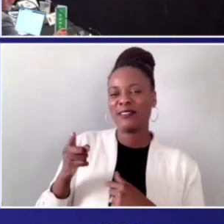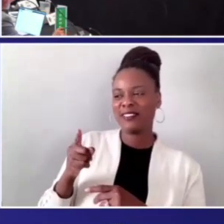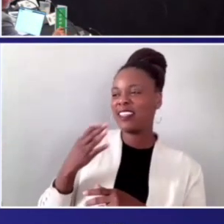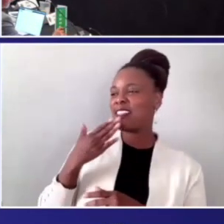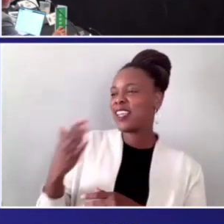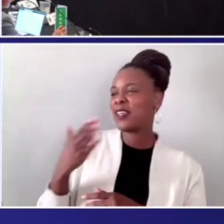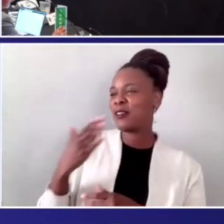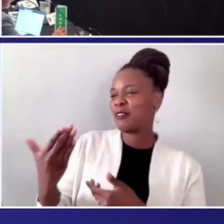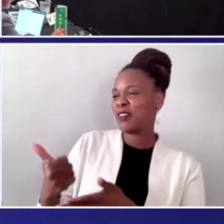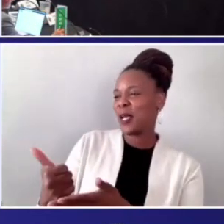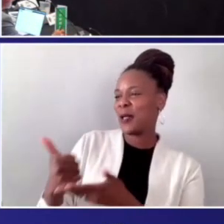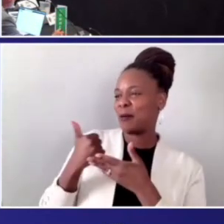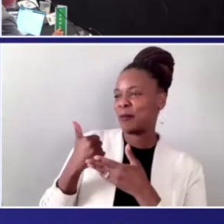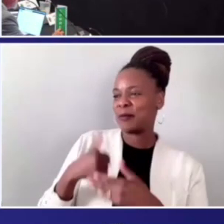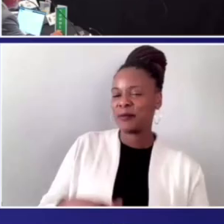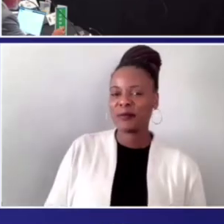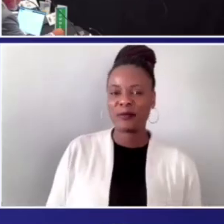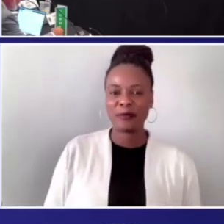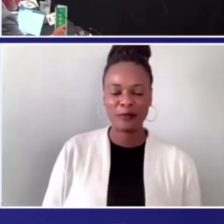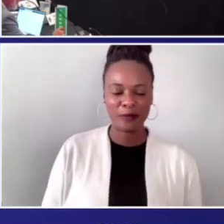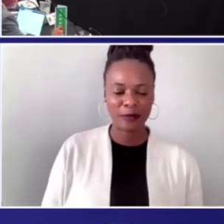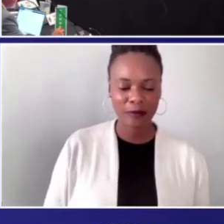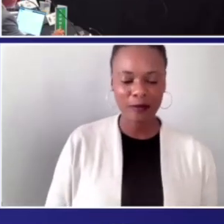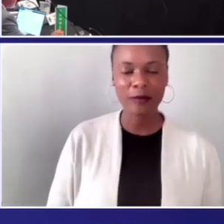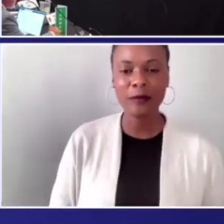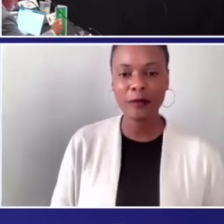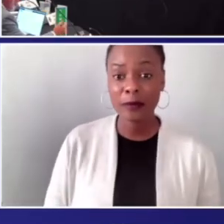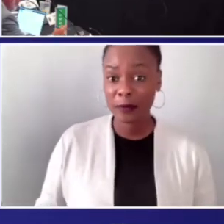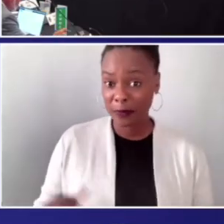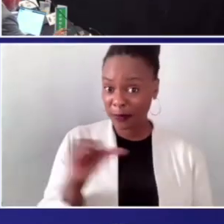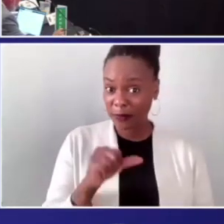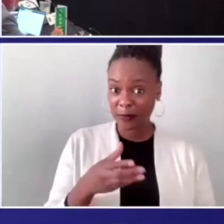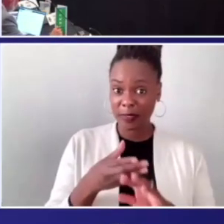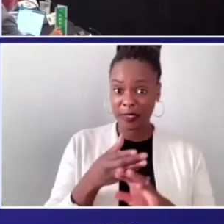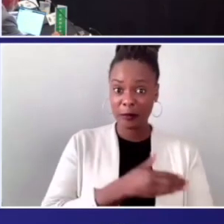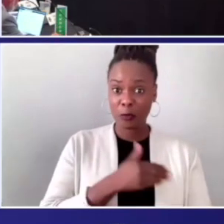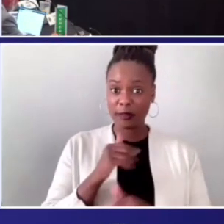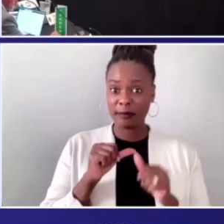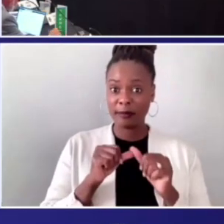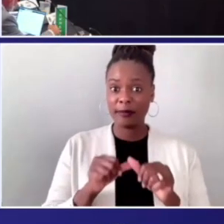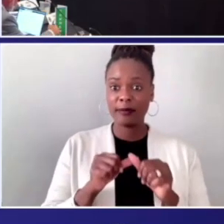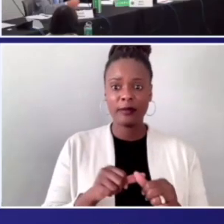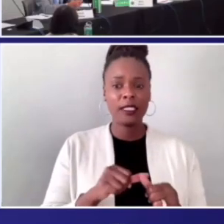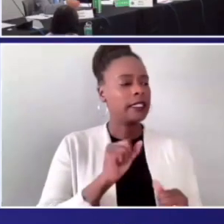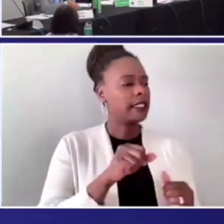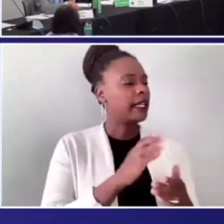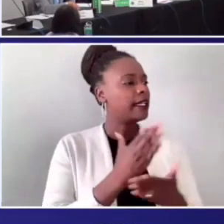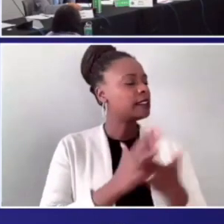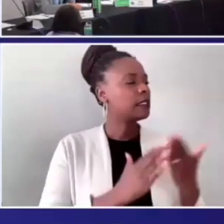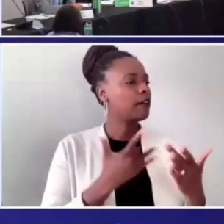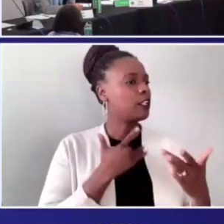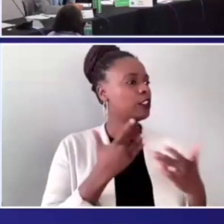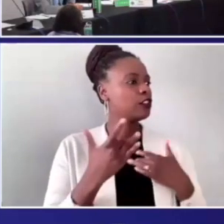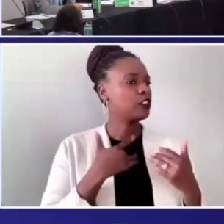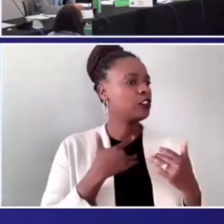us out with this stuff. Anything else before we move on? Yeah, and some of the main concern is that it's -- it could trigger a capitalization